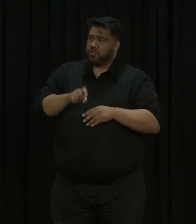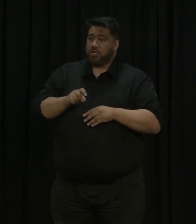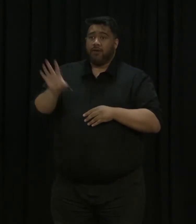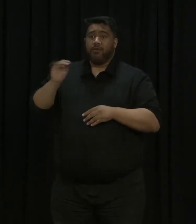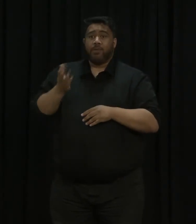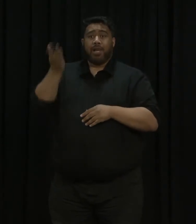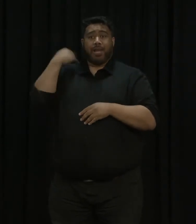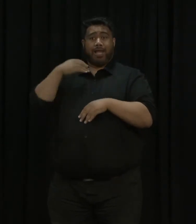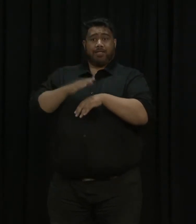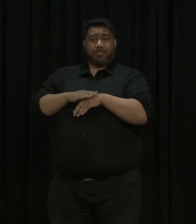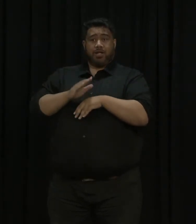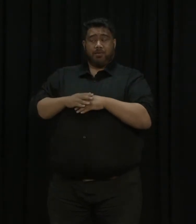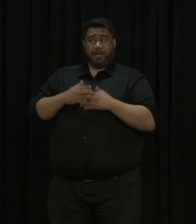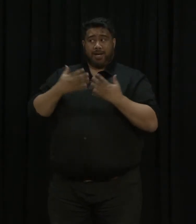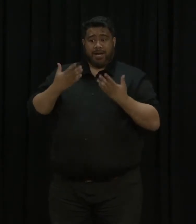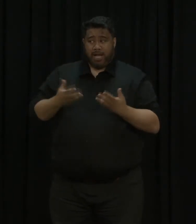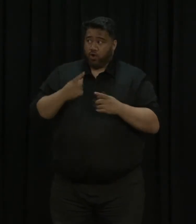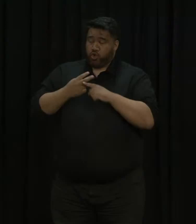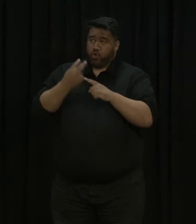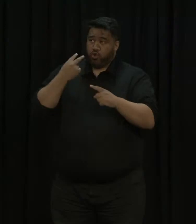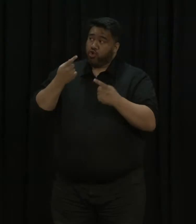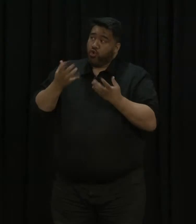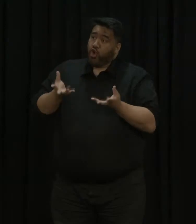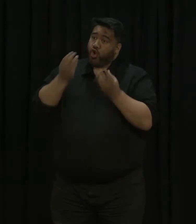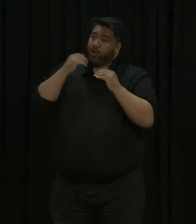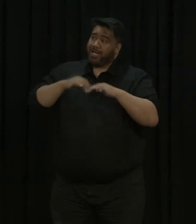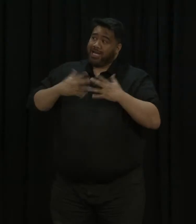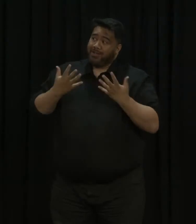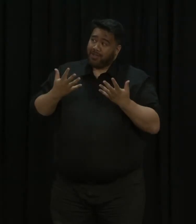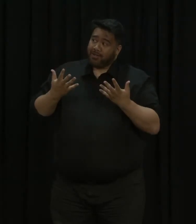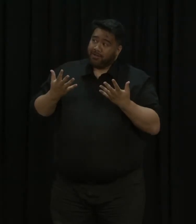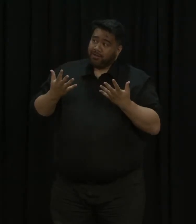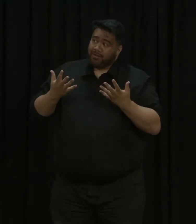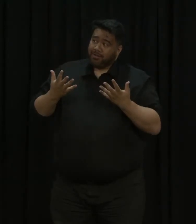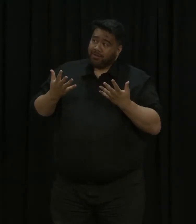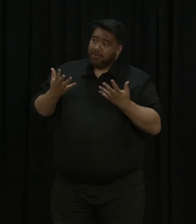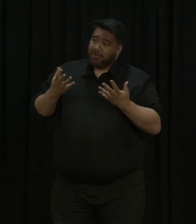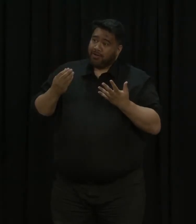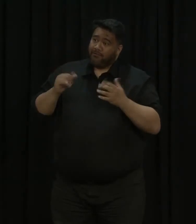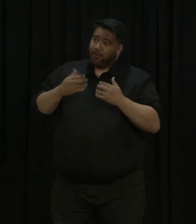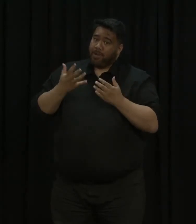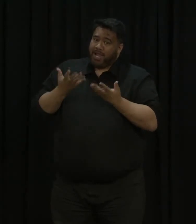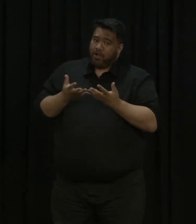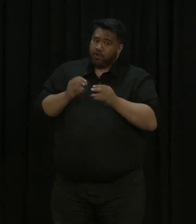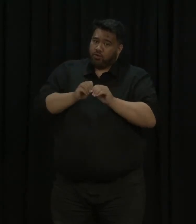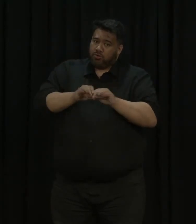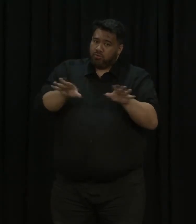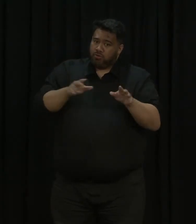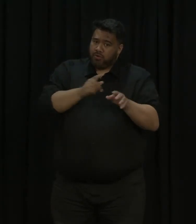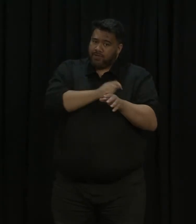to make use of that capacity whether a decision around booster shot is made. In regards to the Maori accent rollout, have you let